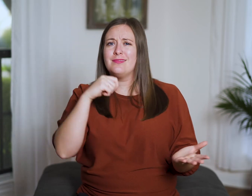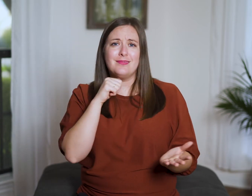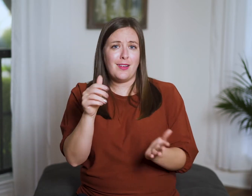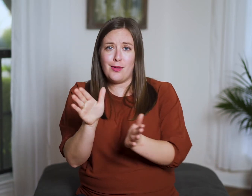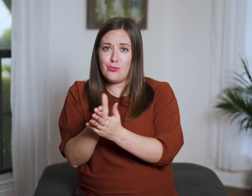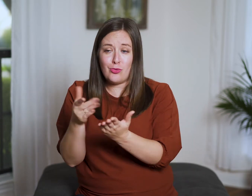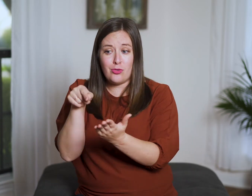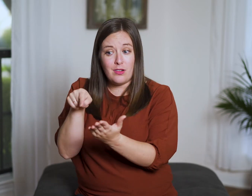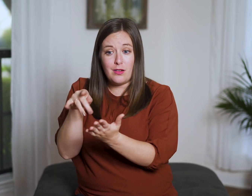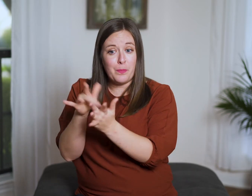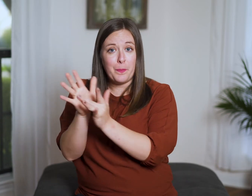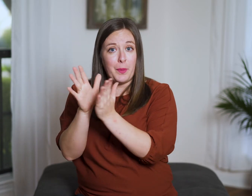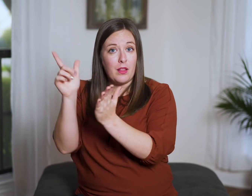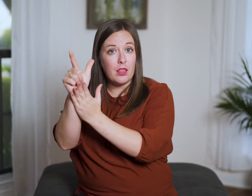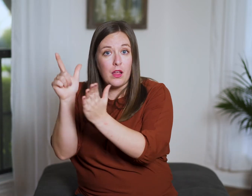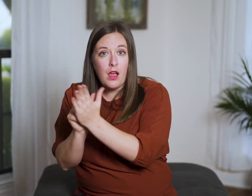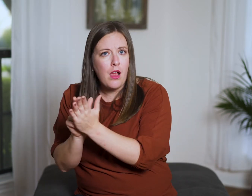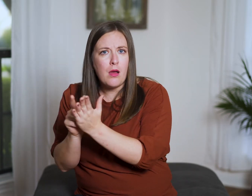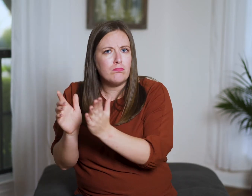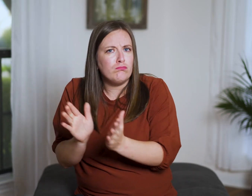isn’t a book of Biblical laws—